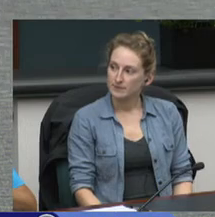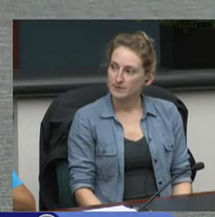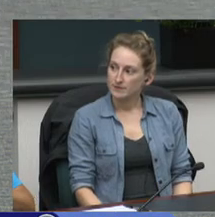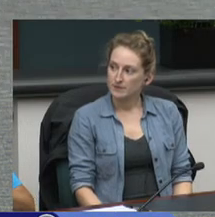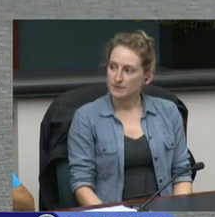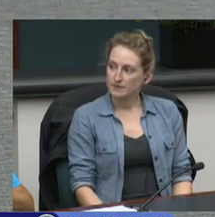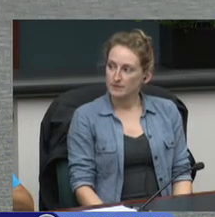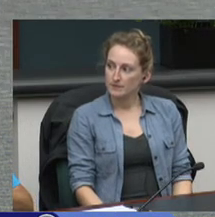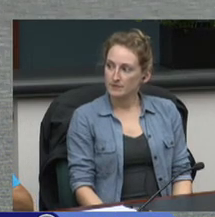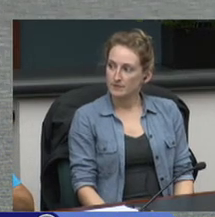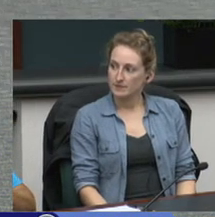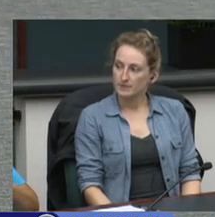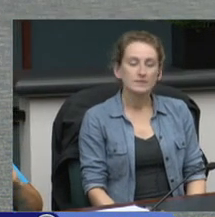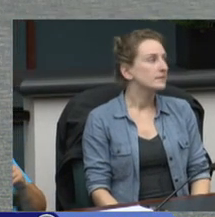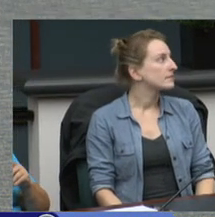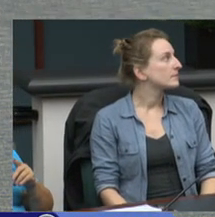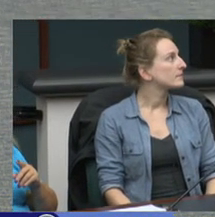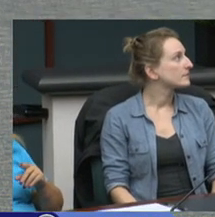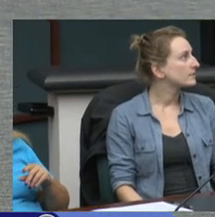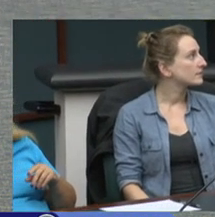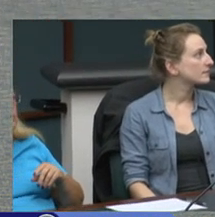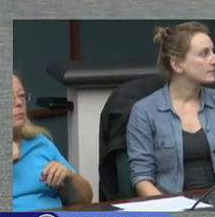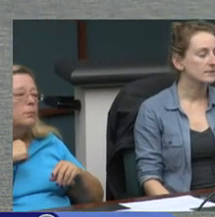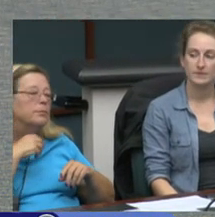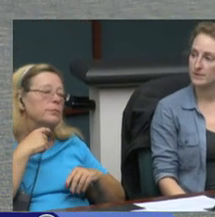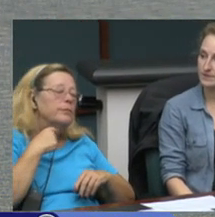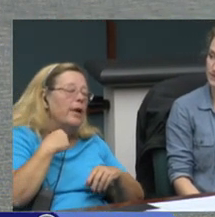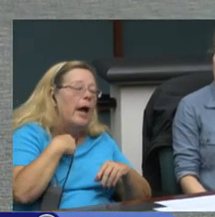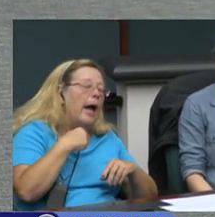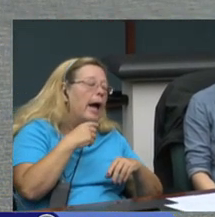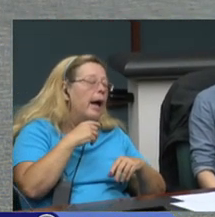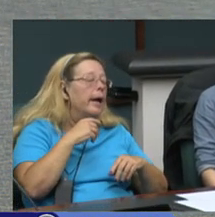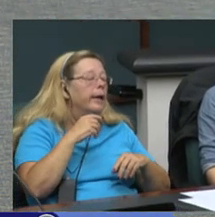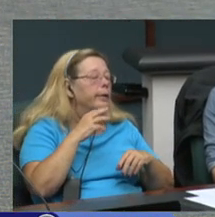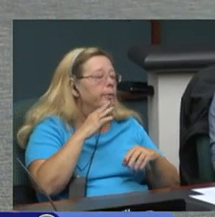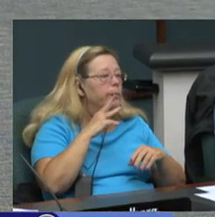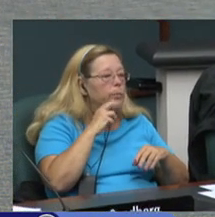yes I wasn't going to comment but then councilmember stir bomb made a comment